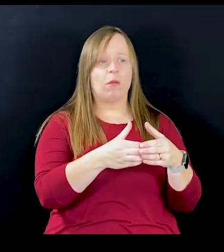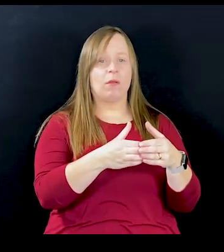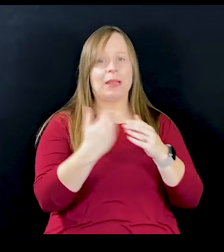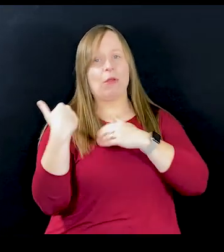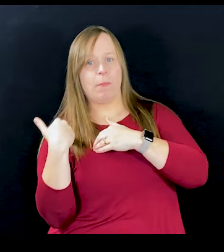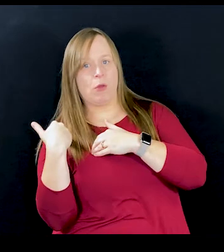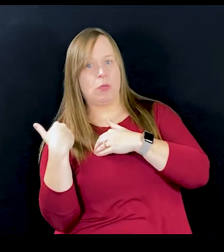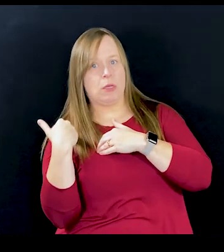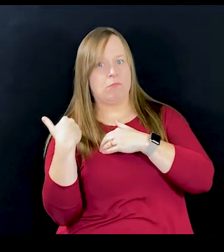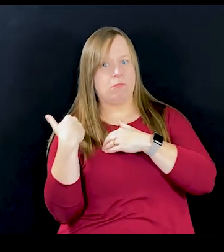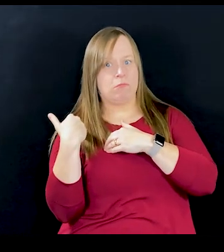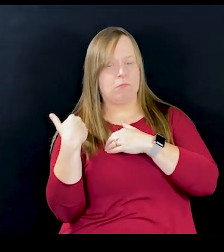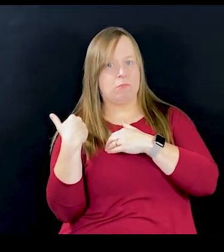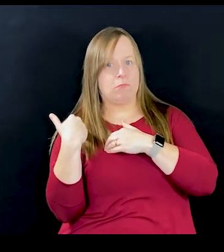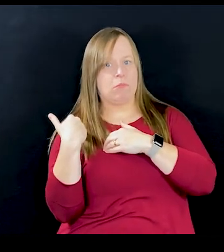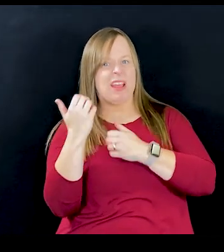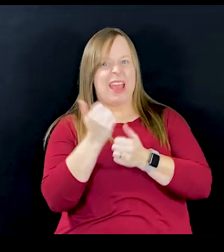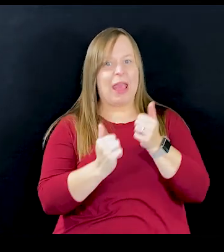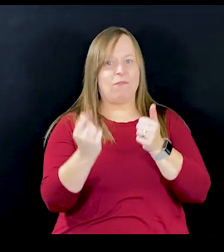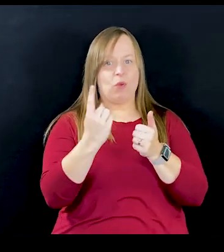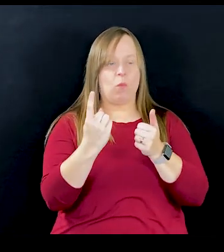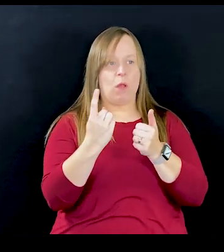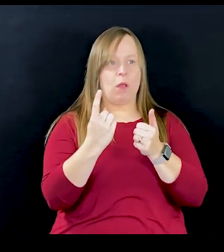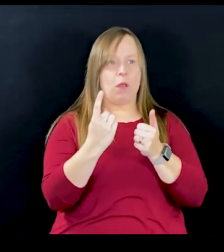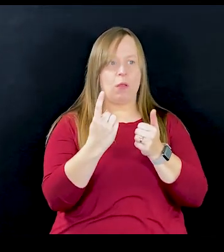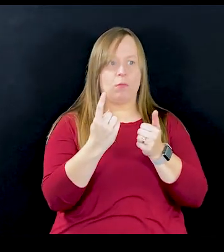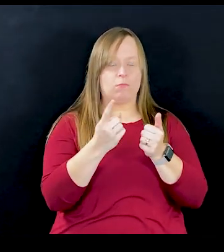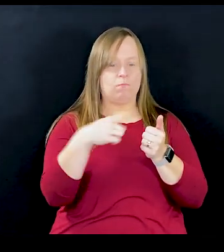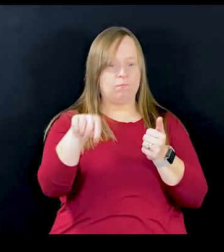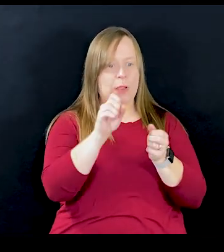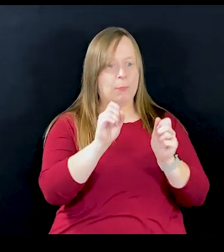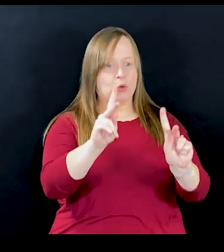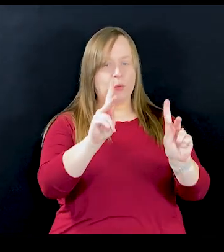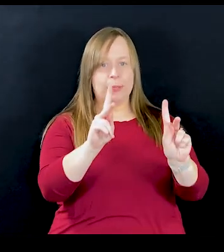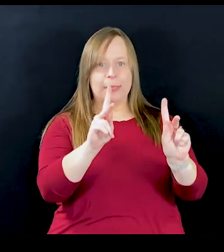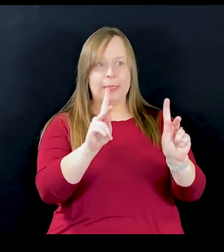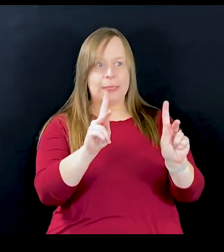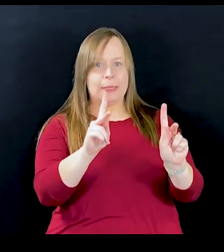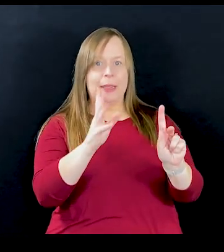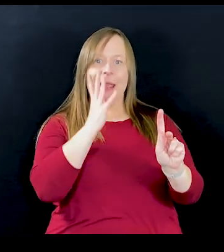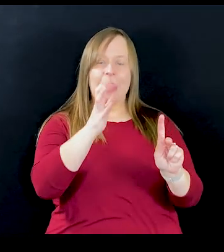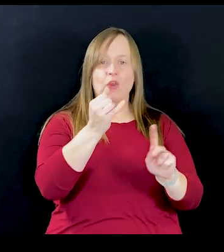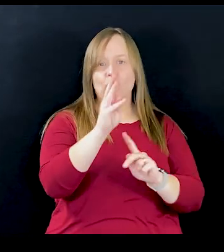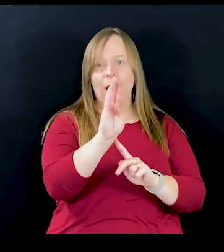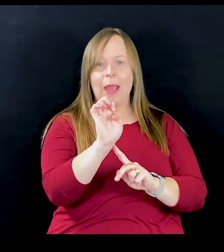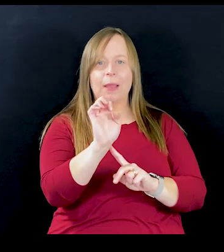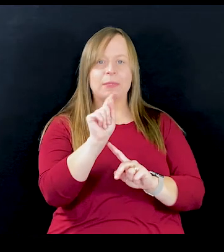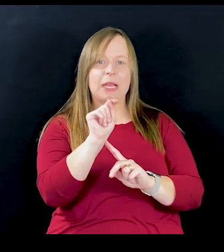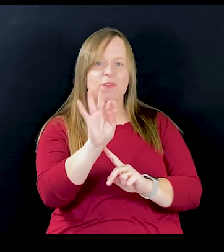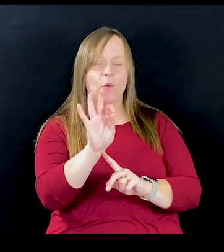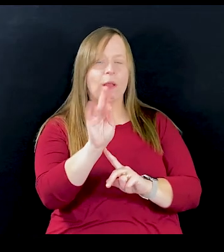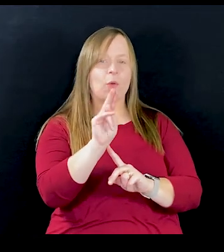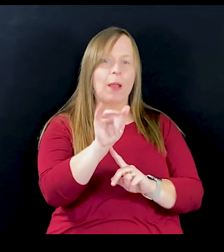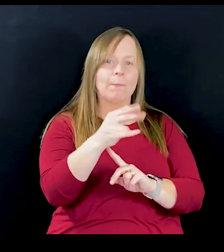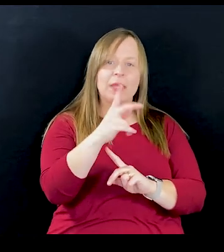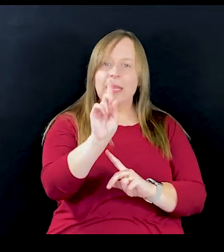accountability for that. That everybody who was in an opportunity to Hate Crimes Task Force of the NYPD.